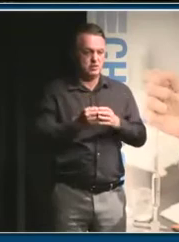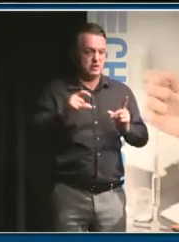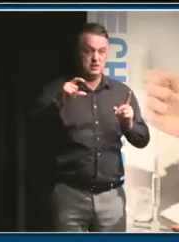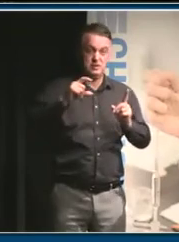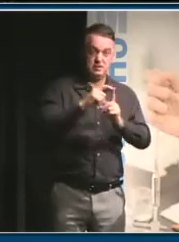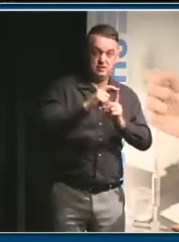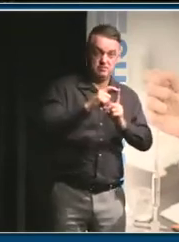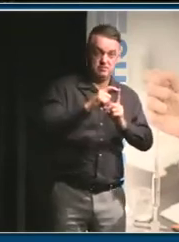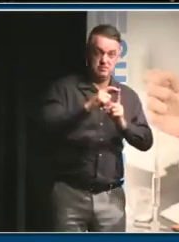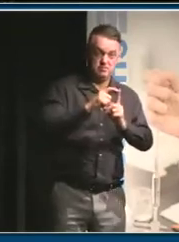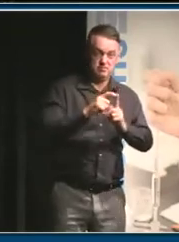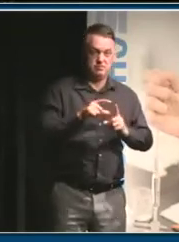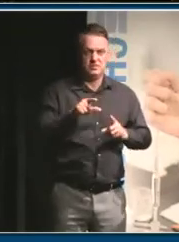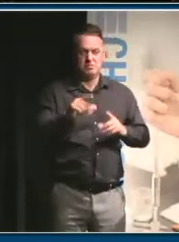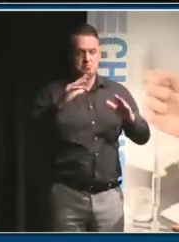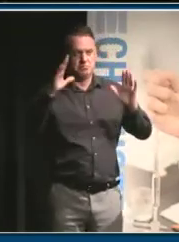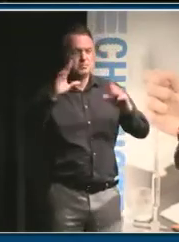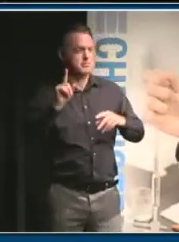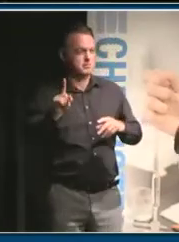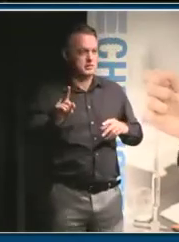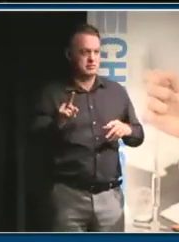Well they're going to get mad at you but they're going to say “Okay, well we can't use a letter D”